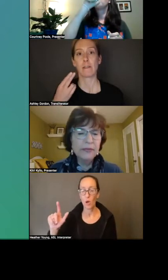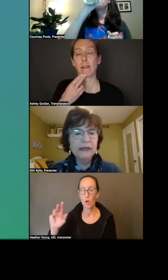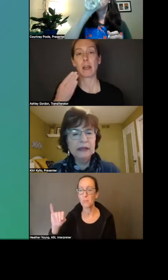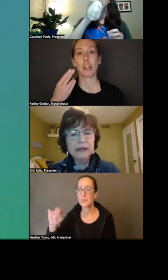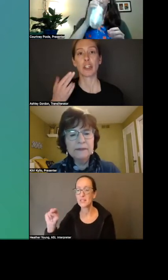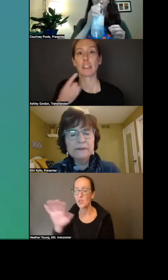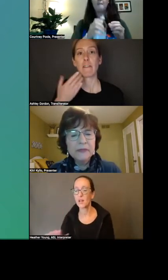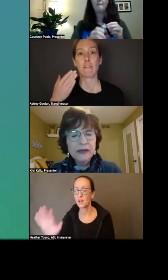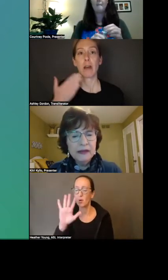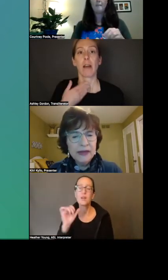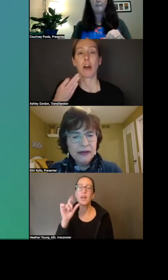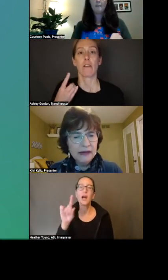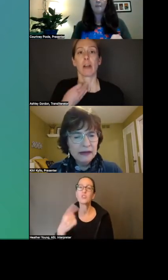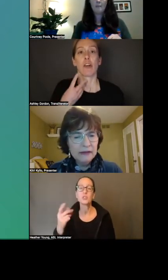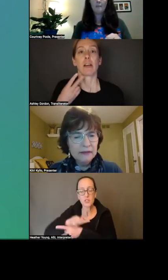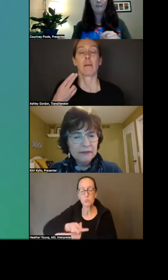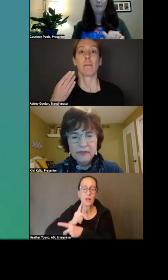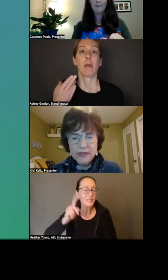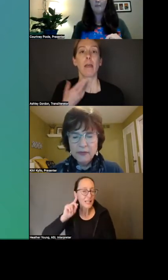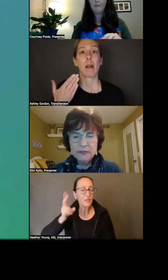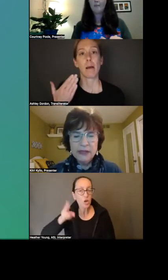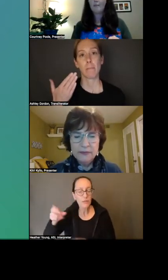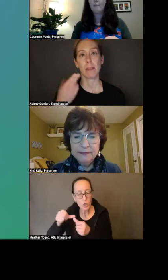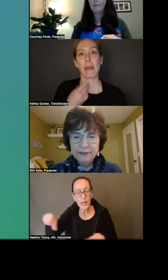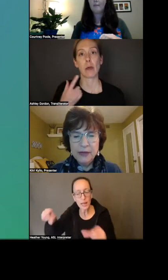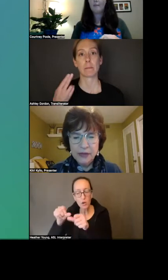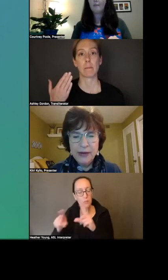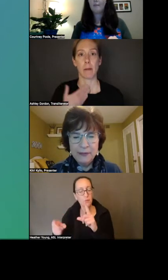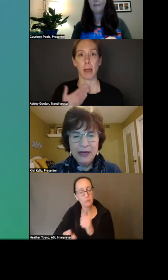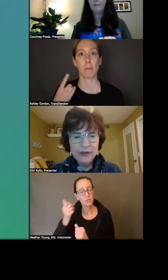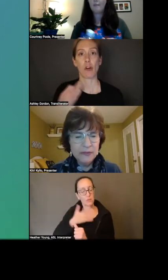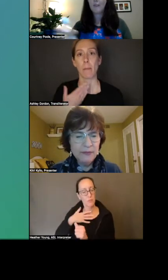but that was my primary, that was my background.